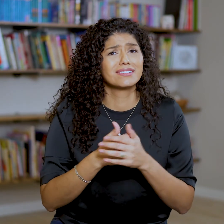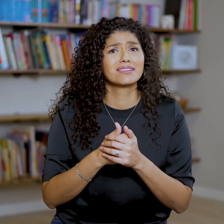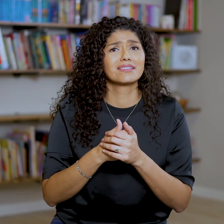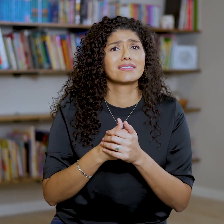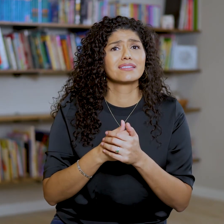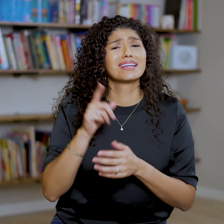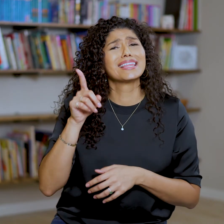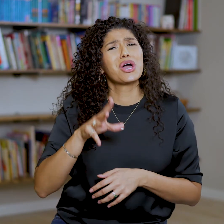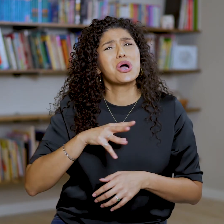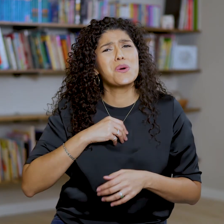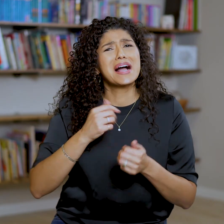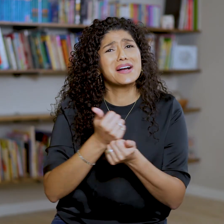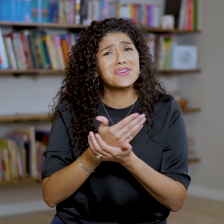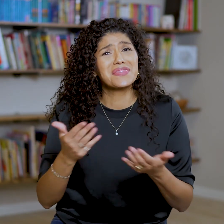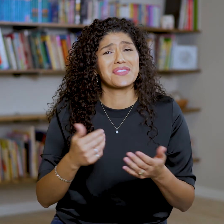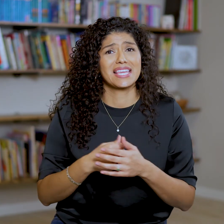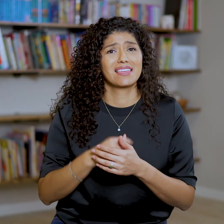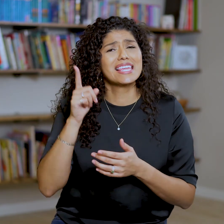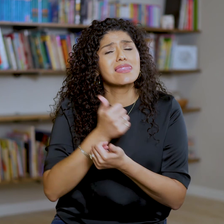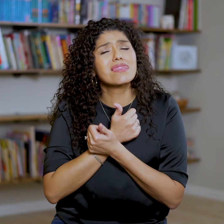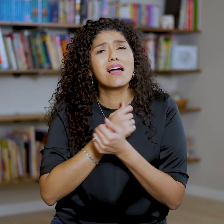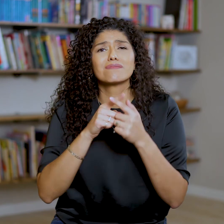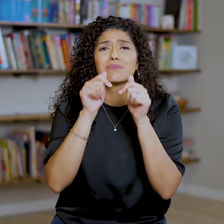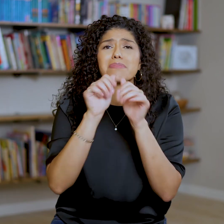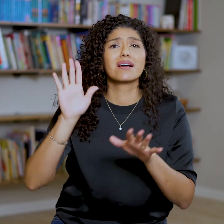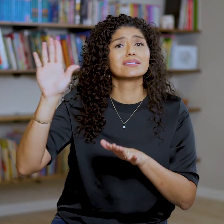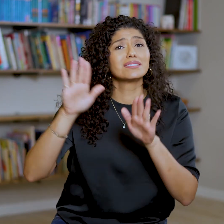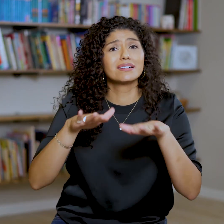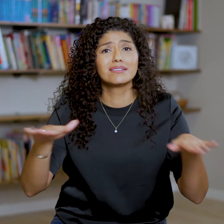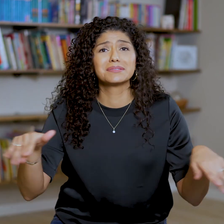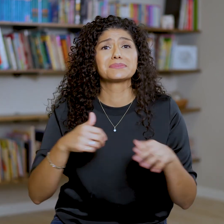He owns everything and He loves to bless His kids.